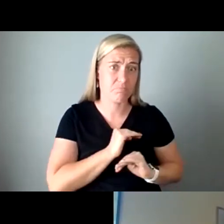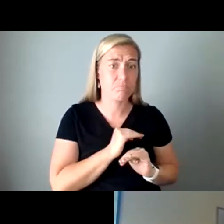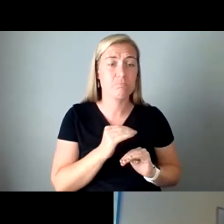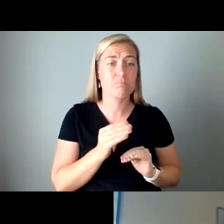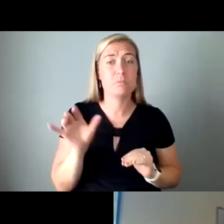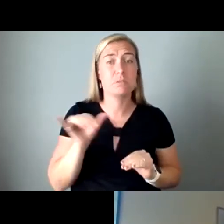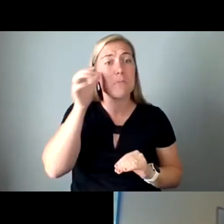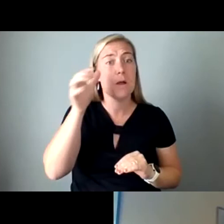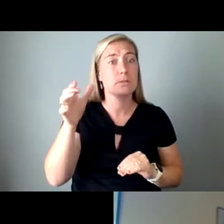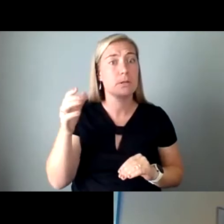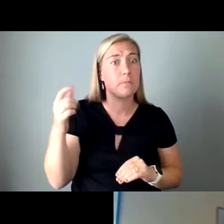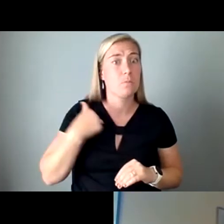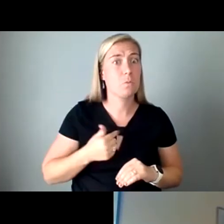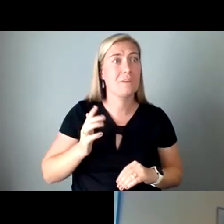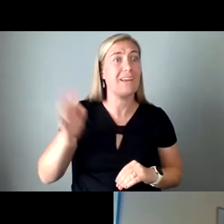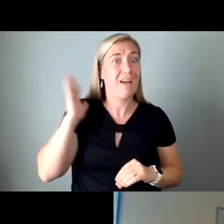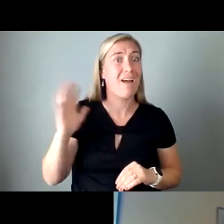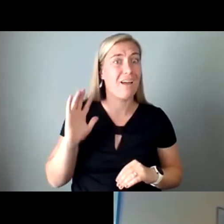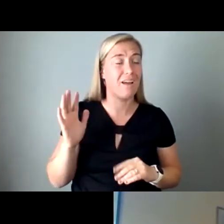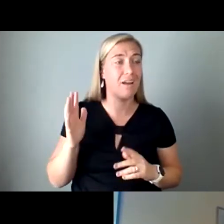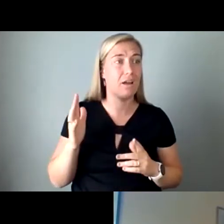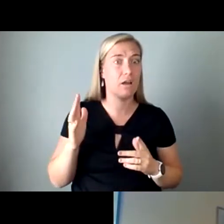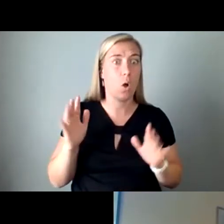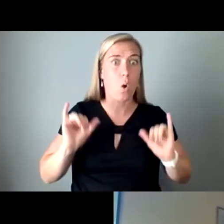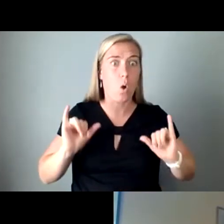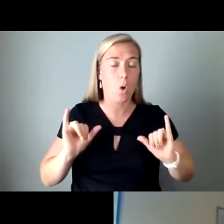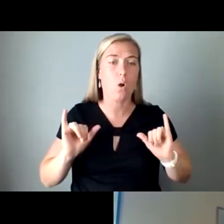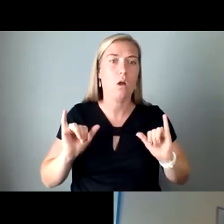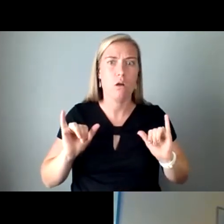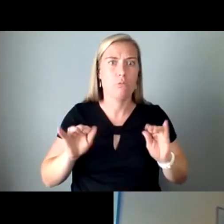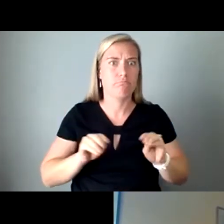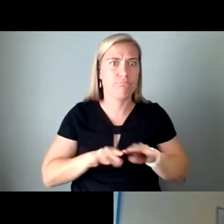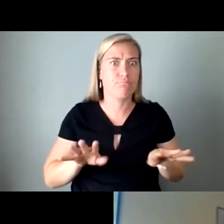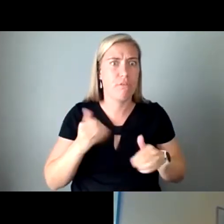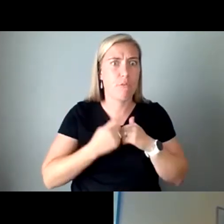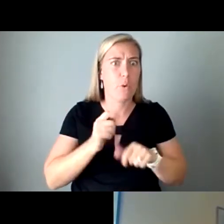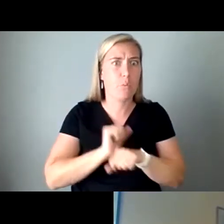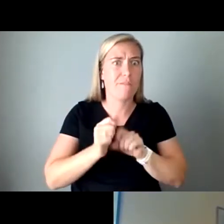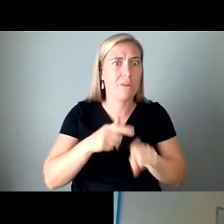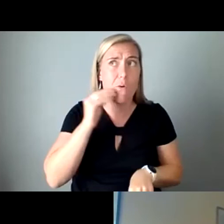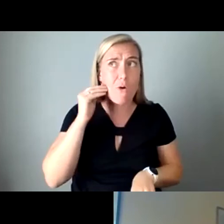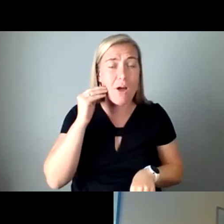and largely went remote with the vaccine. We are in the process of returning to campus and